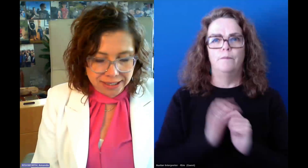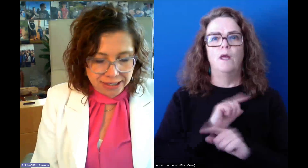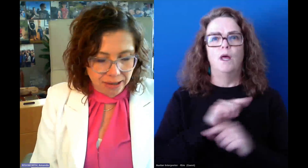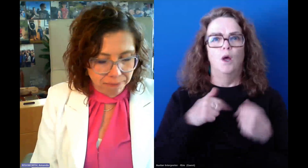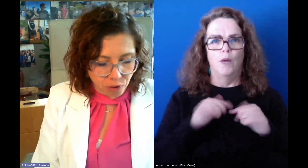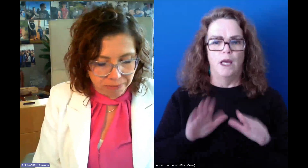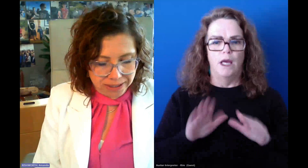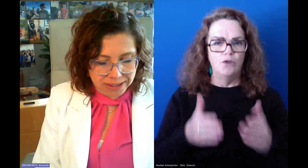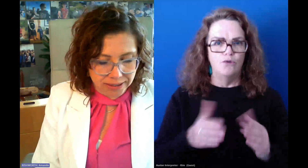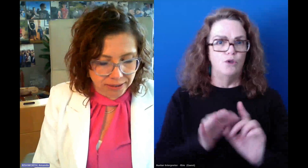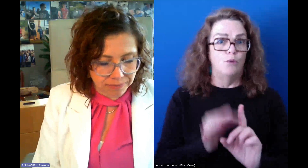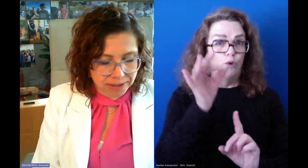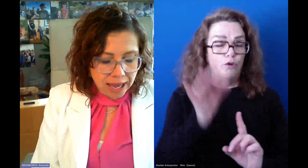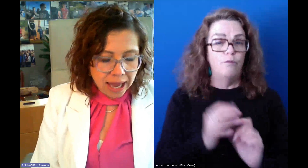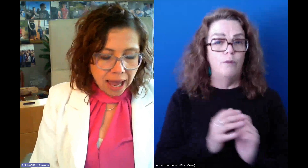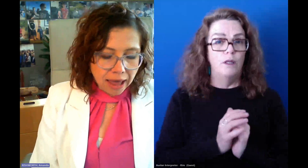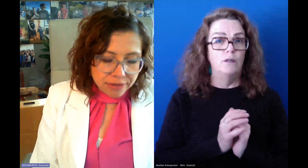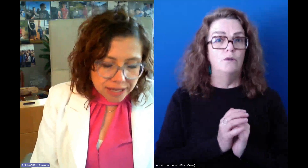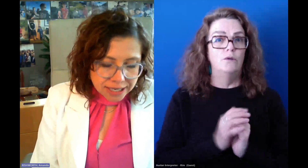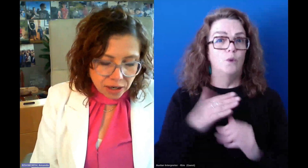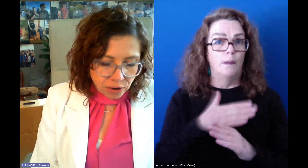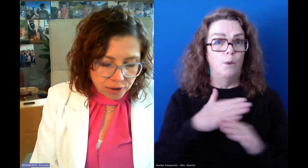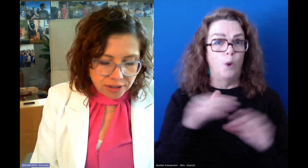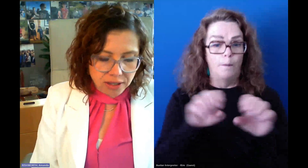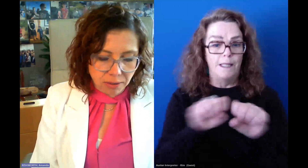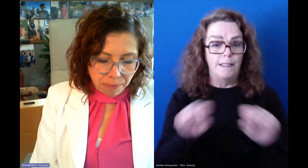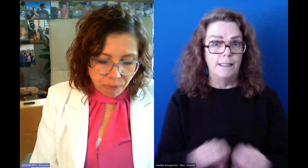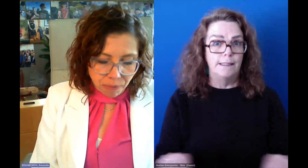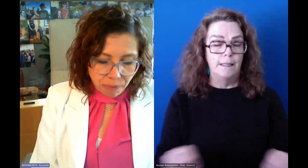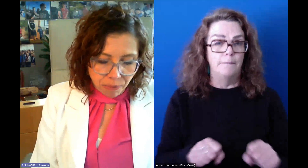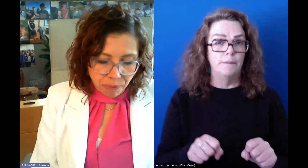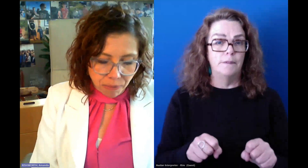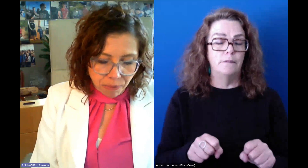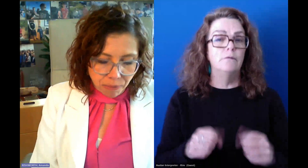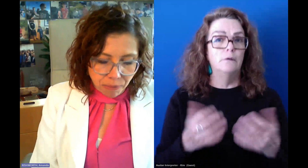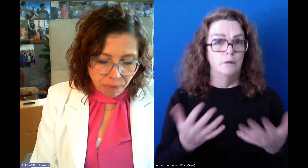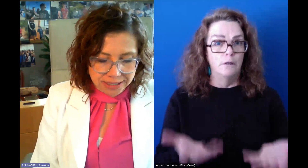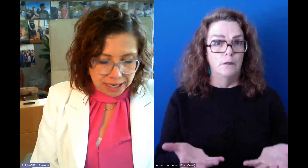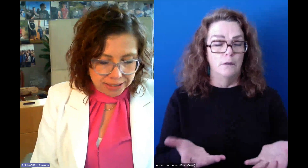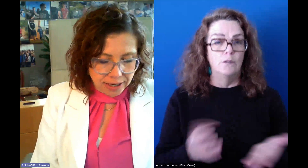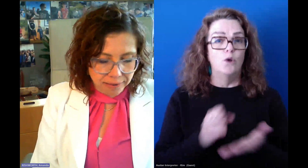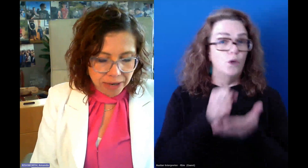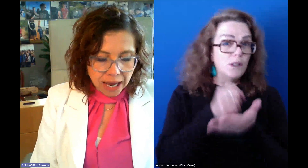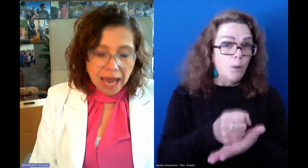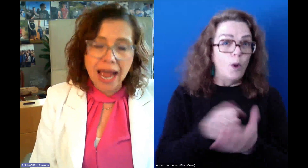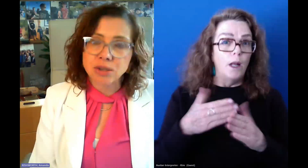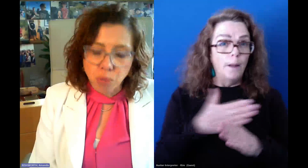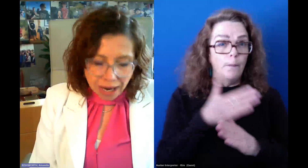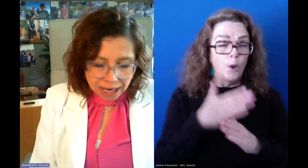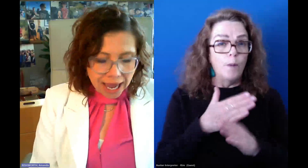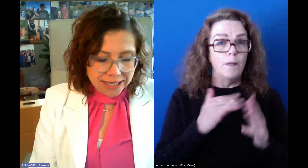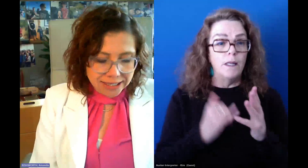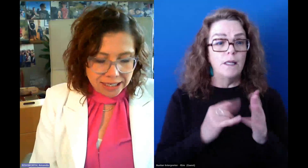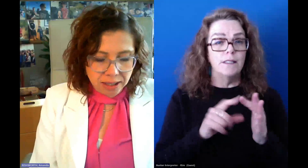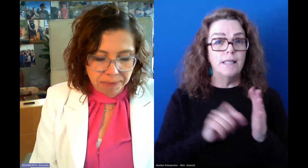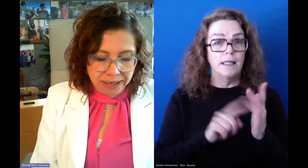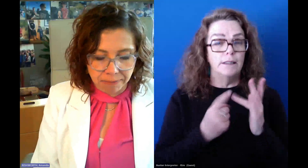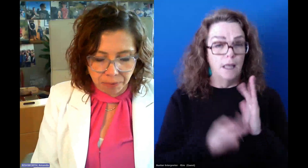existing employment systems and this includes the supported employment sector as well as Disability